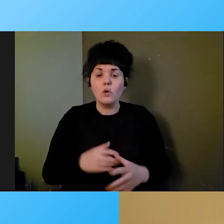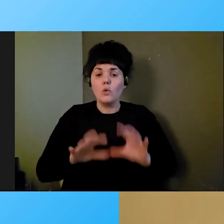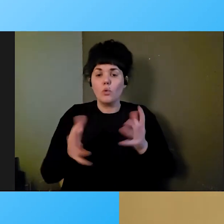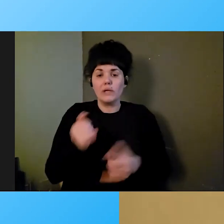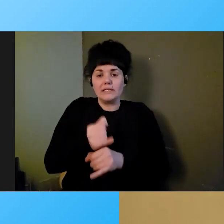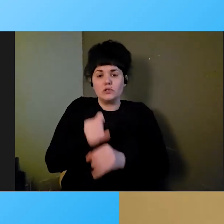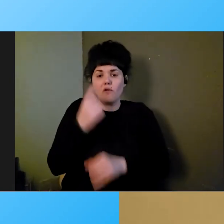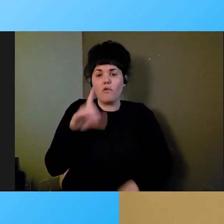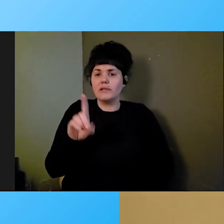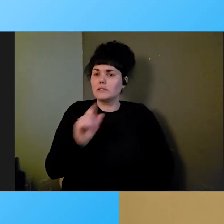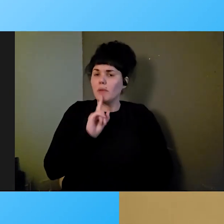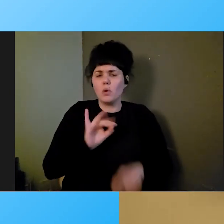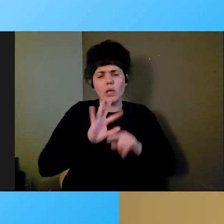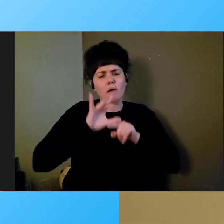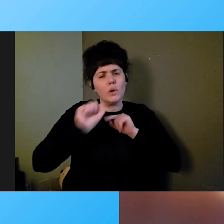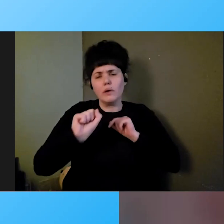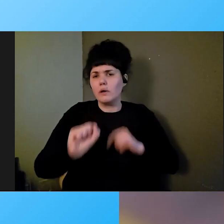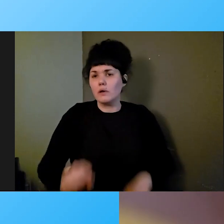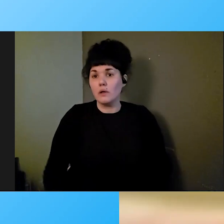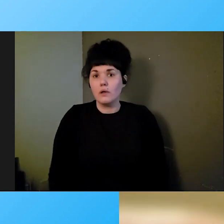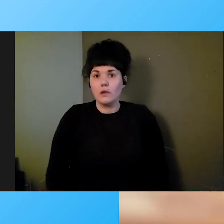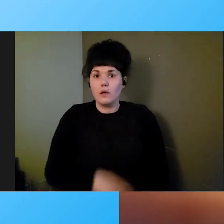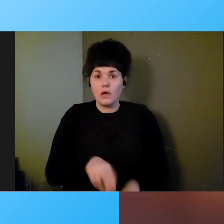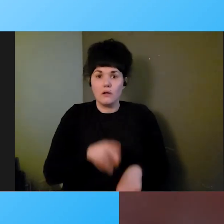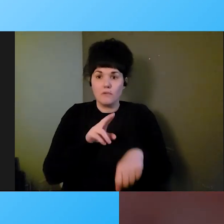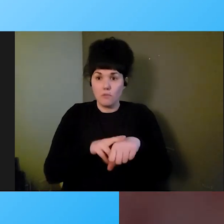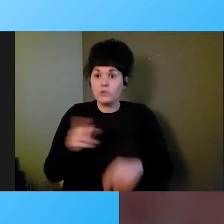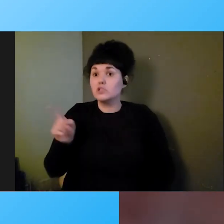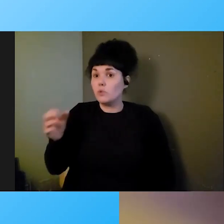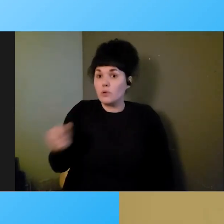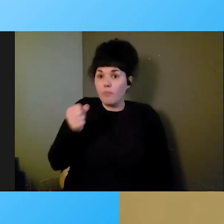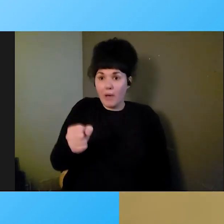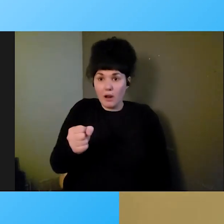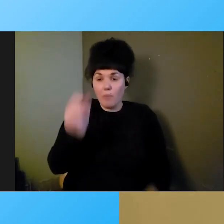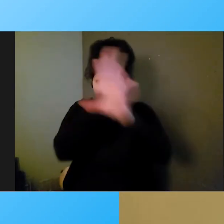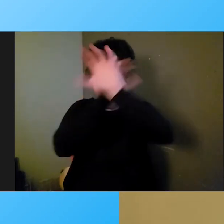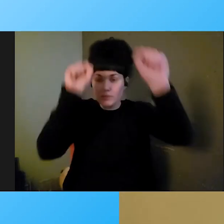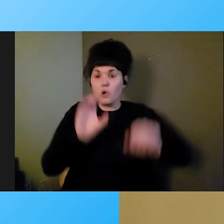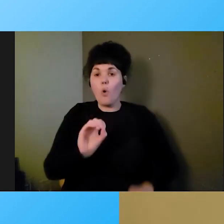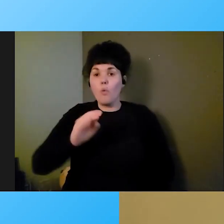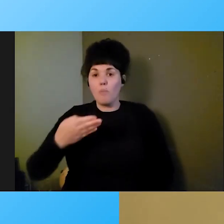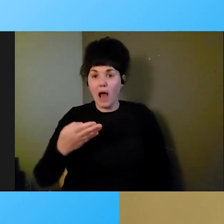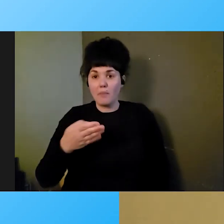institute of disability is exceptional and of course appointed by President Obama to